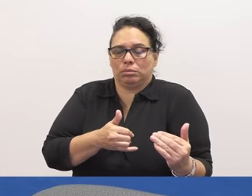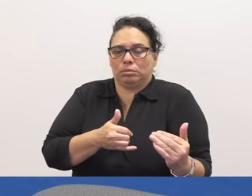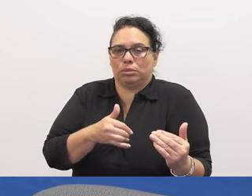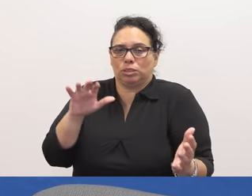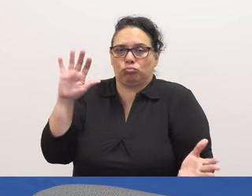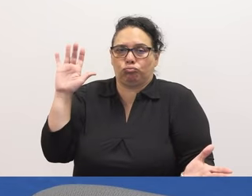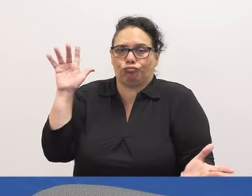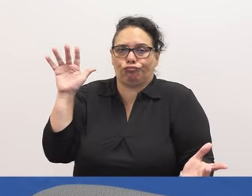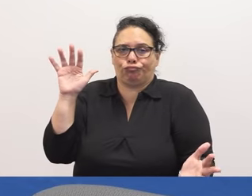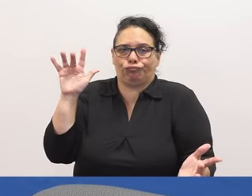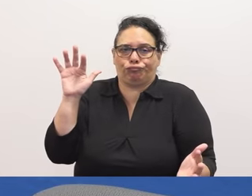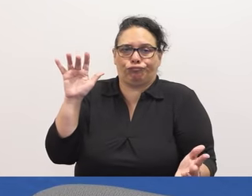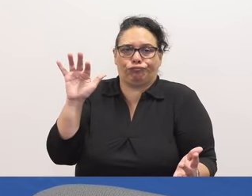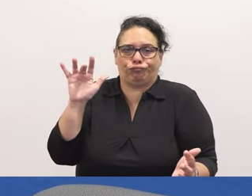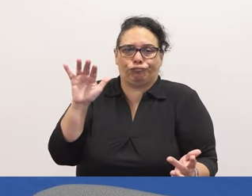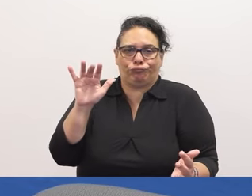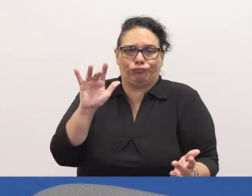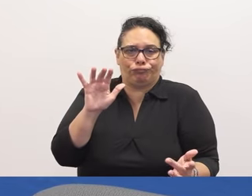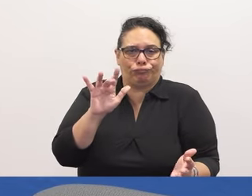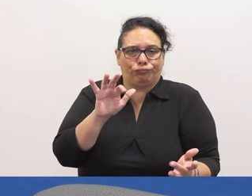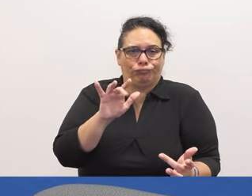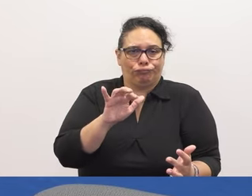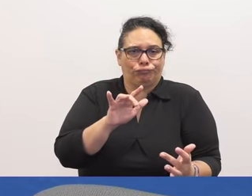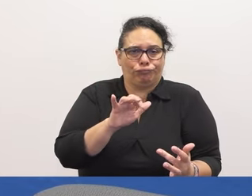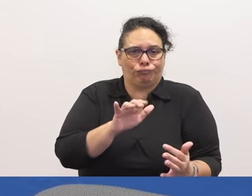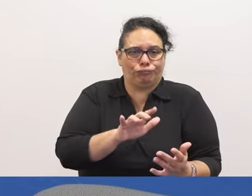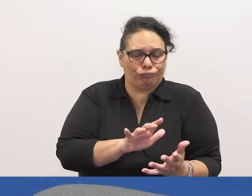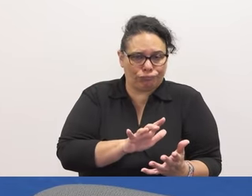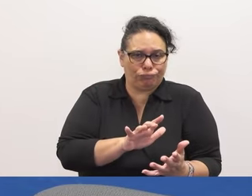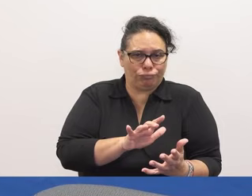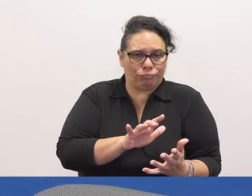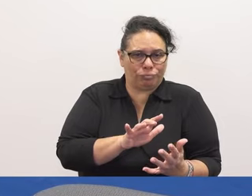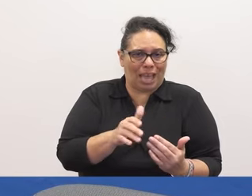so that we're now moving forward because we can't move forward until we do,